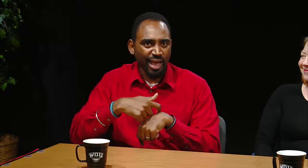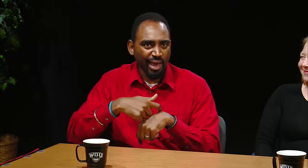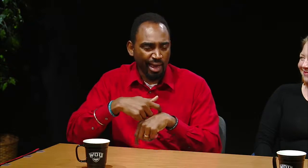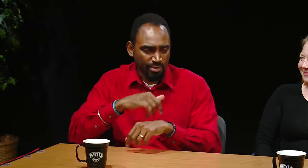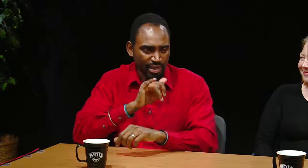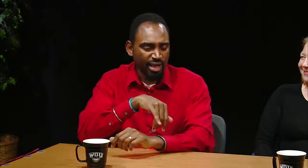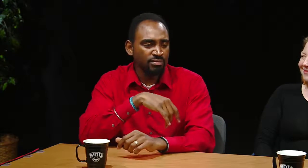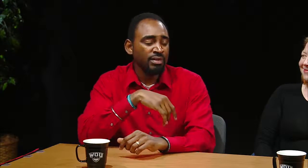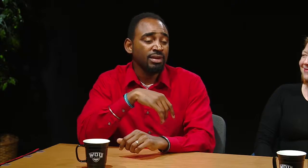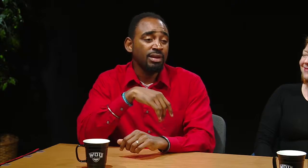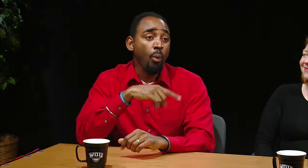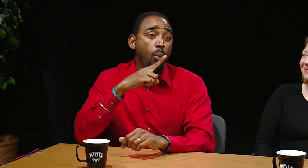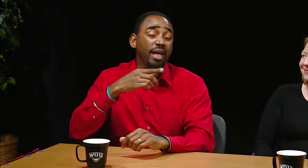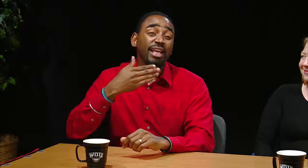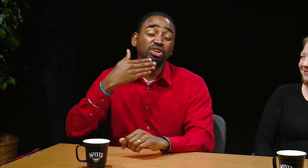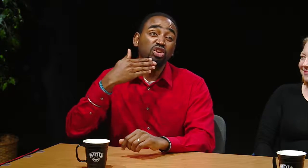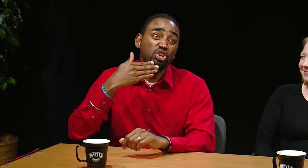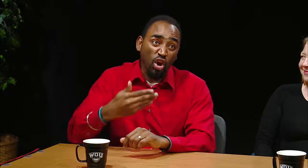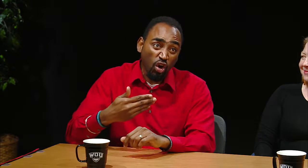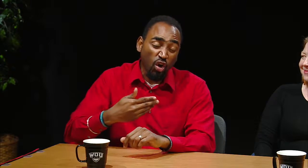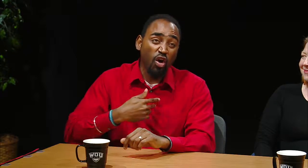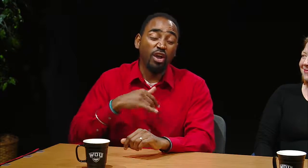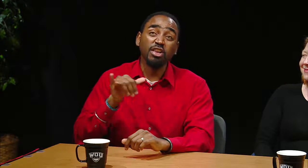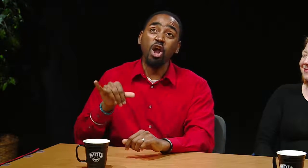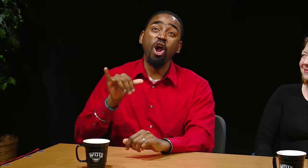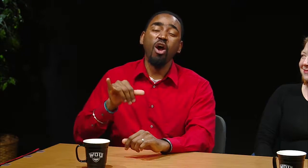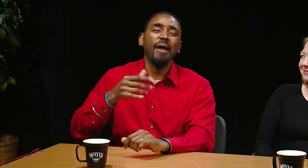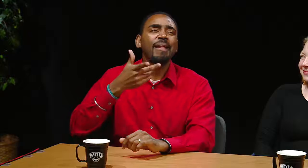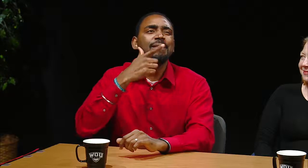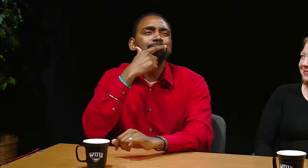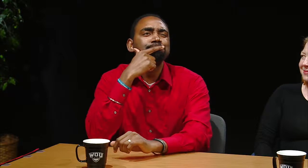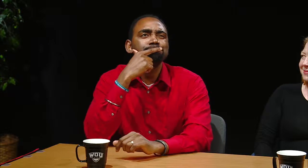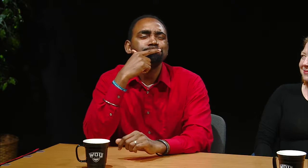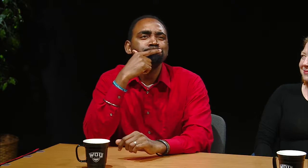That caused me to really pause and listen to what was happening